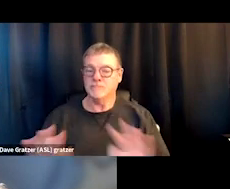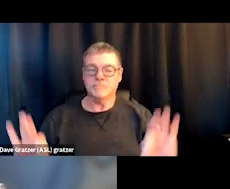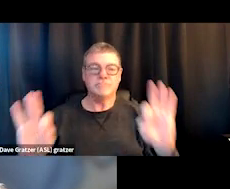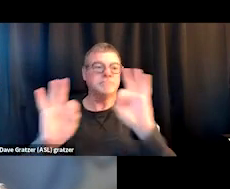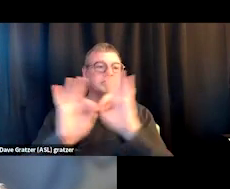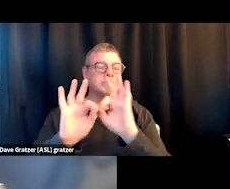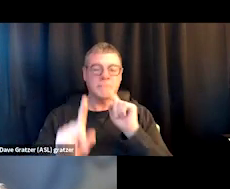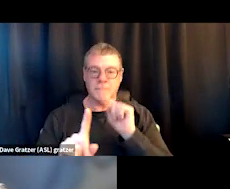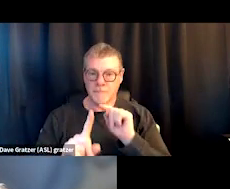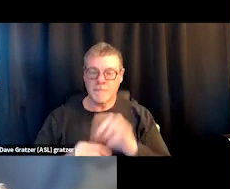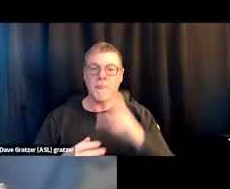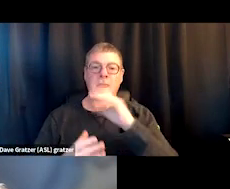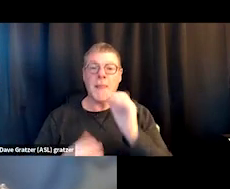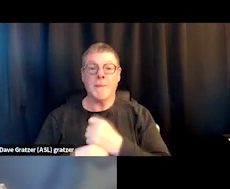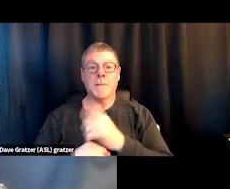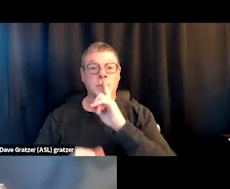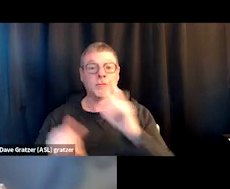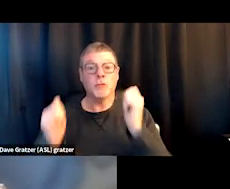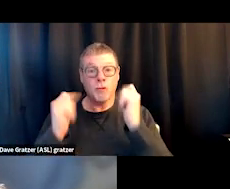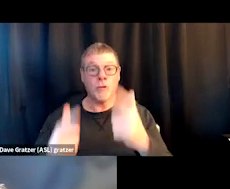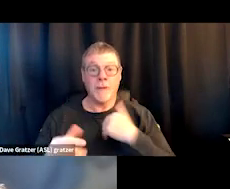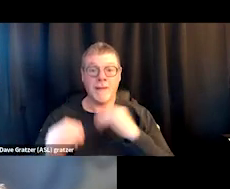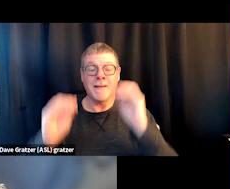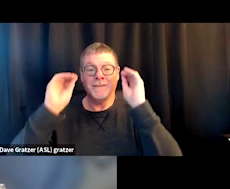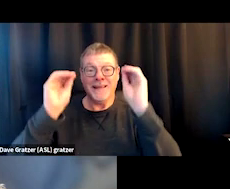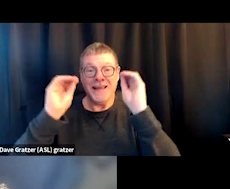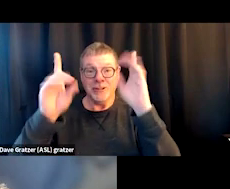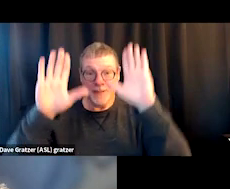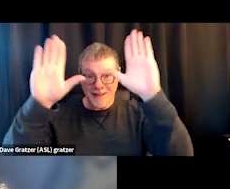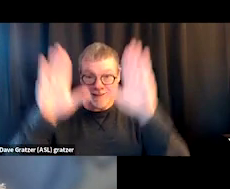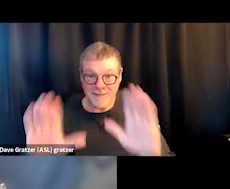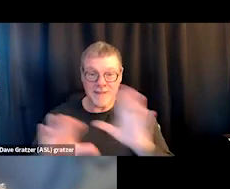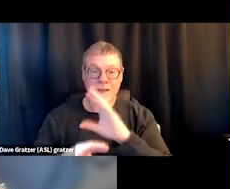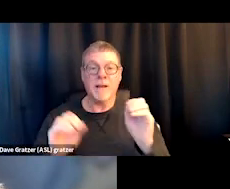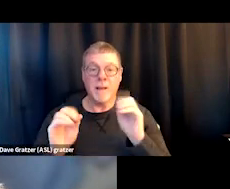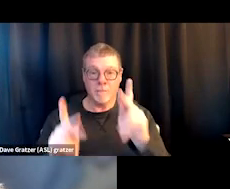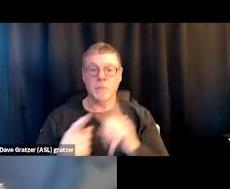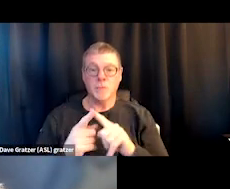access to make sure that we all have educational excellence and opportunities to education,